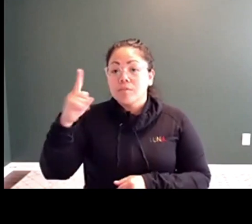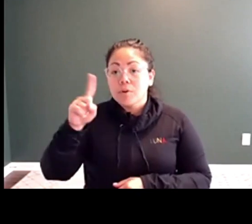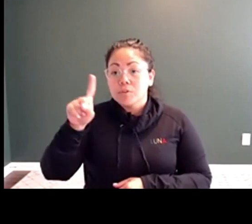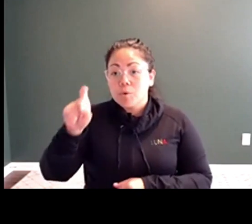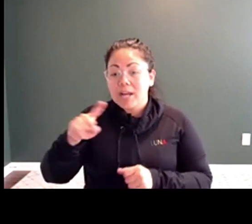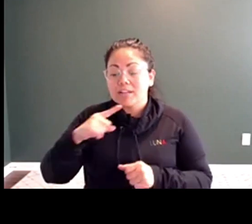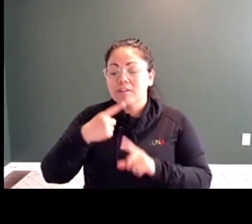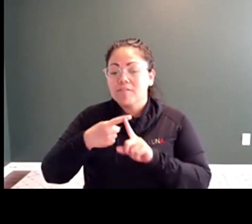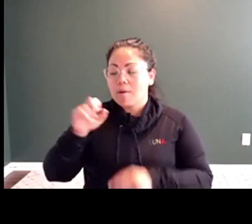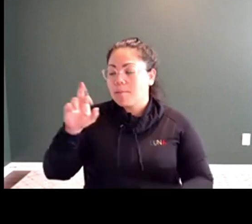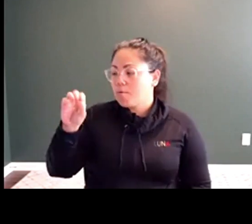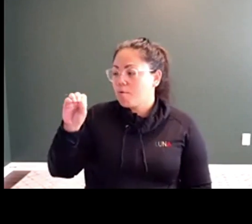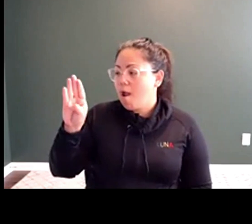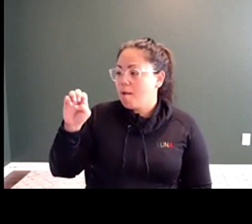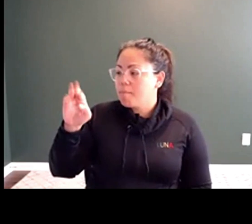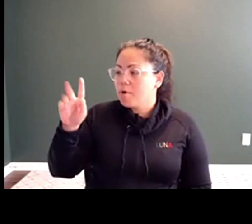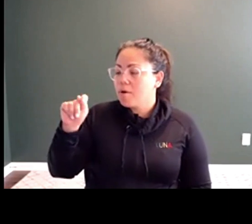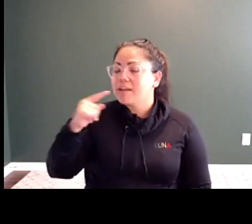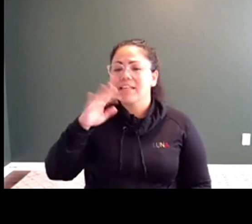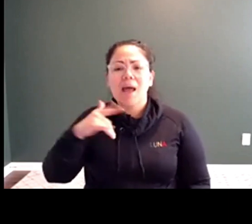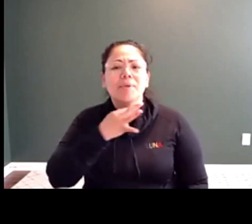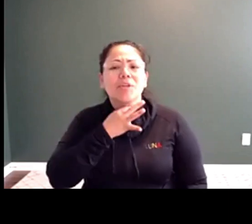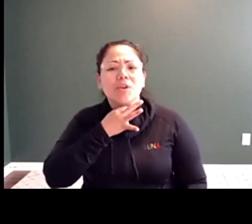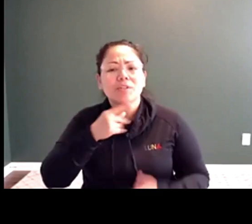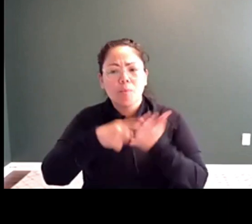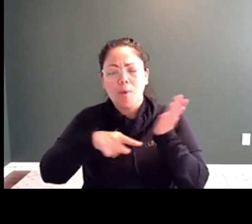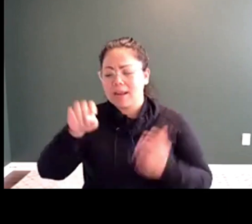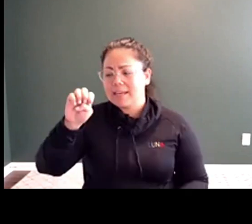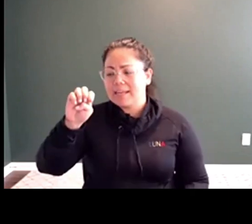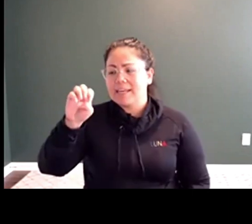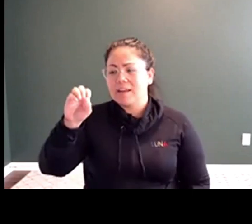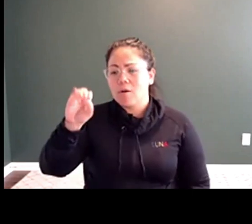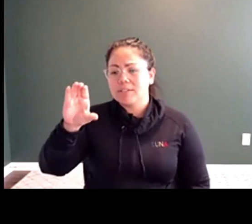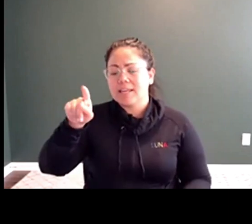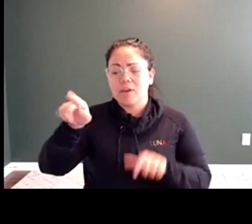He says, "I'm curious what the EEOC is doing about discrimination